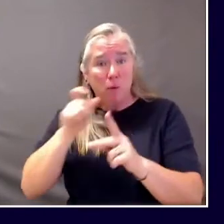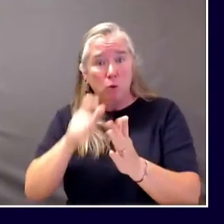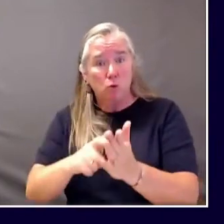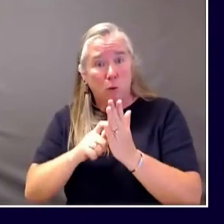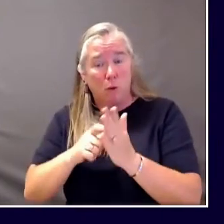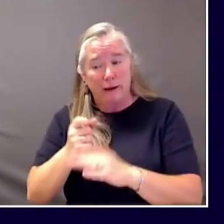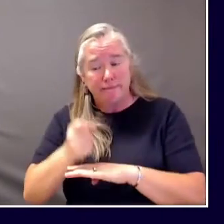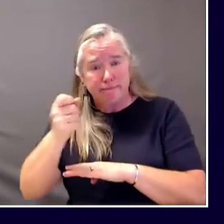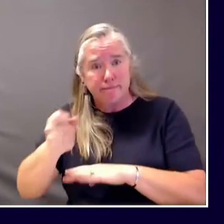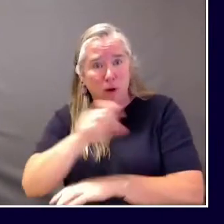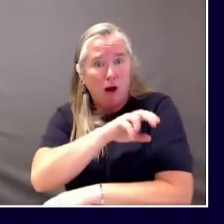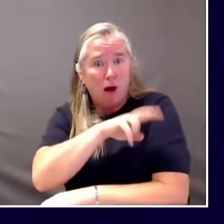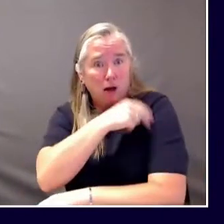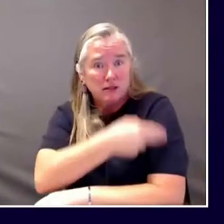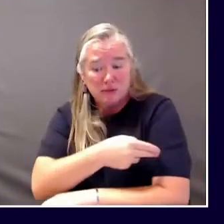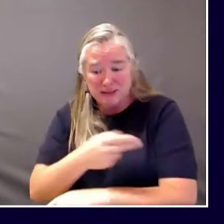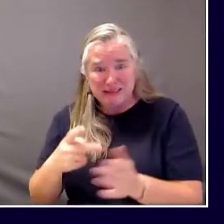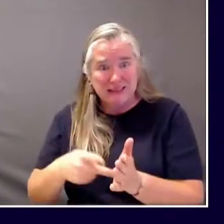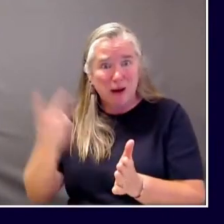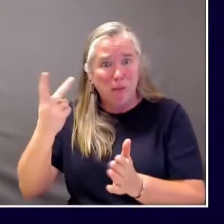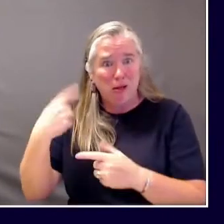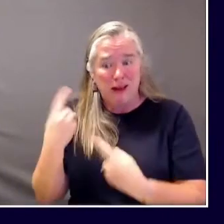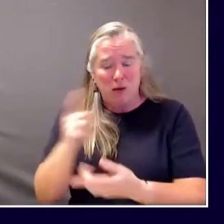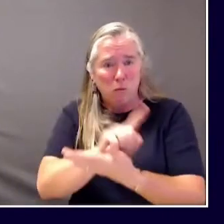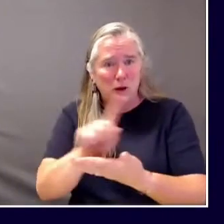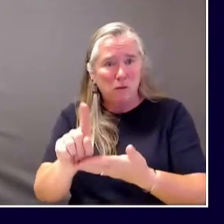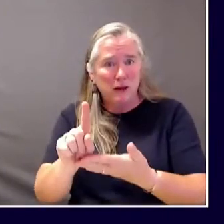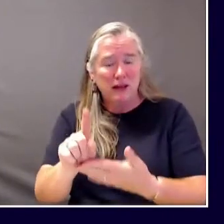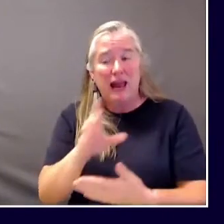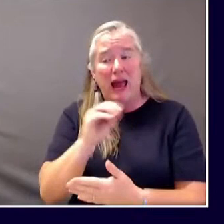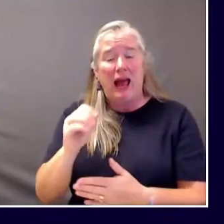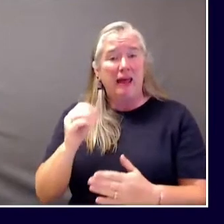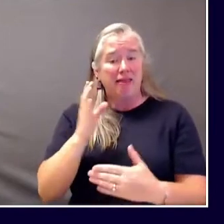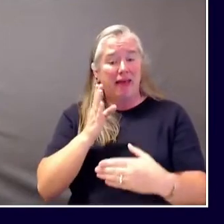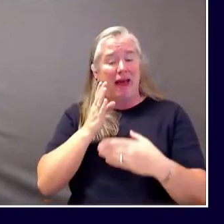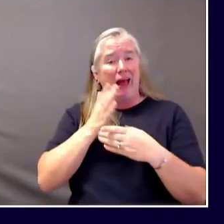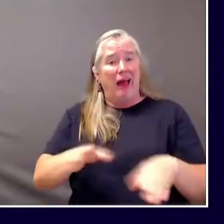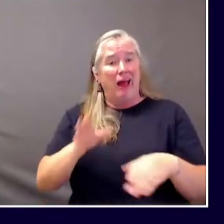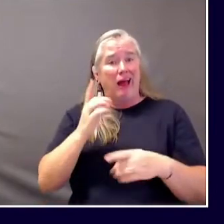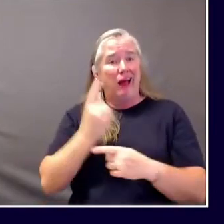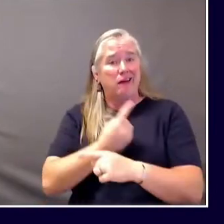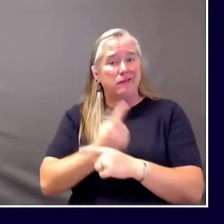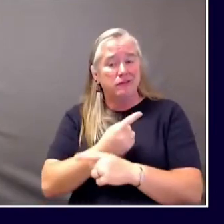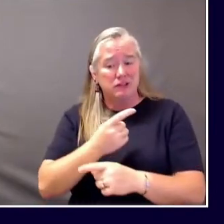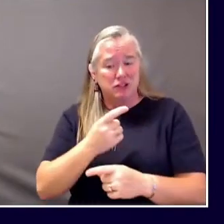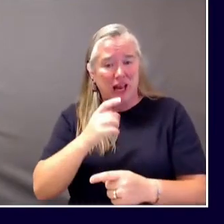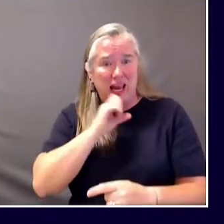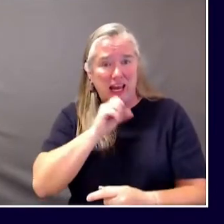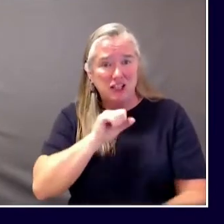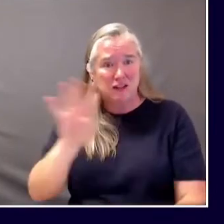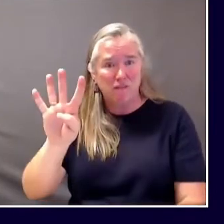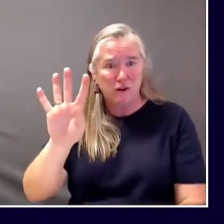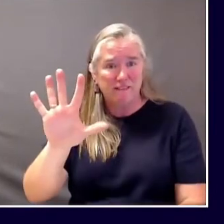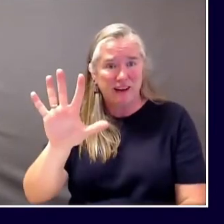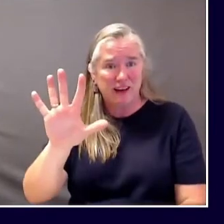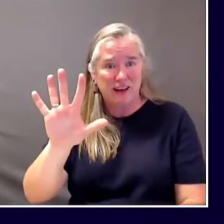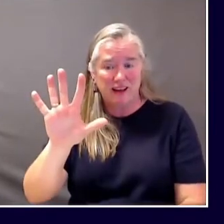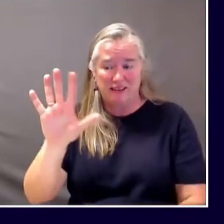pointed out and the average age of those